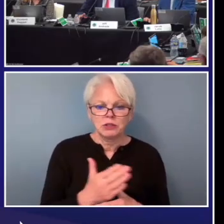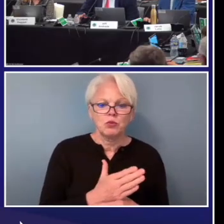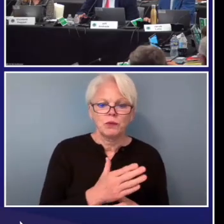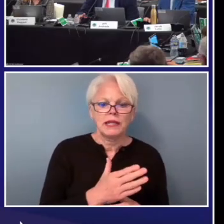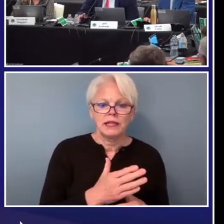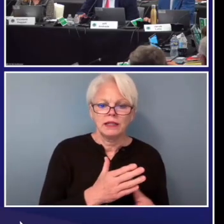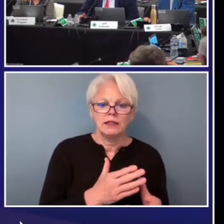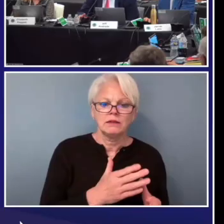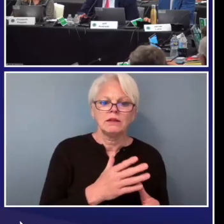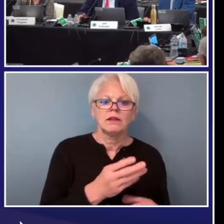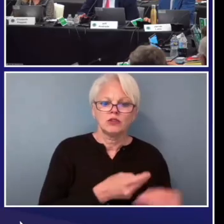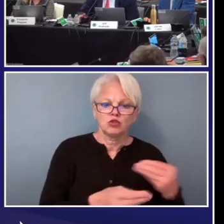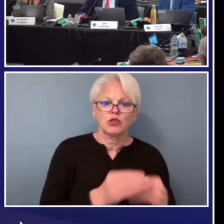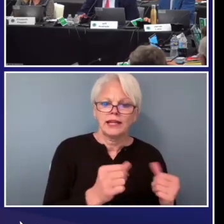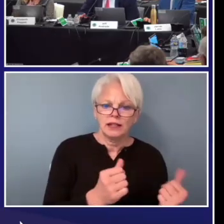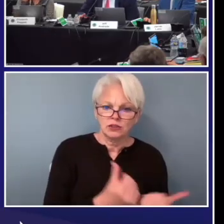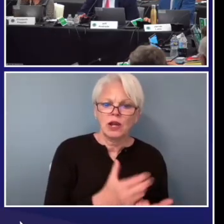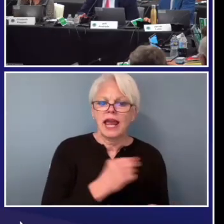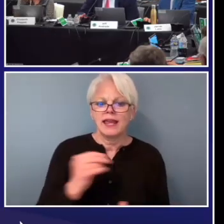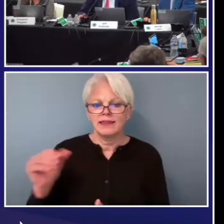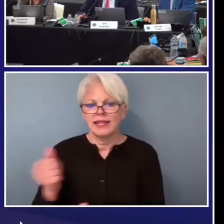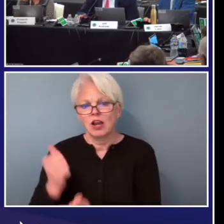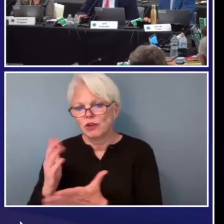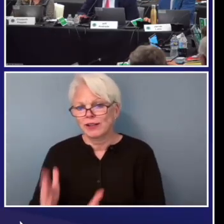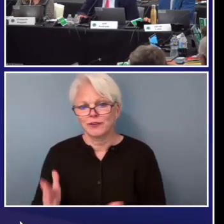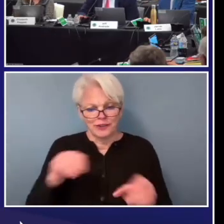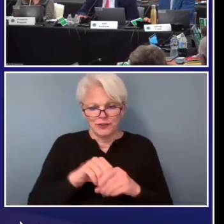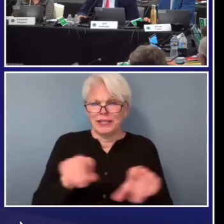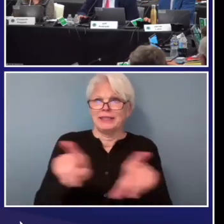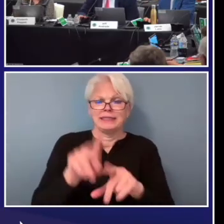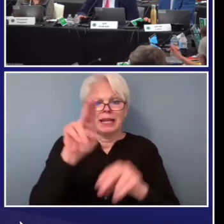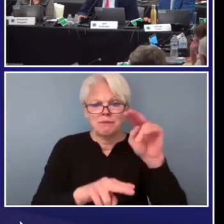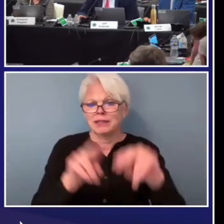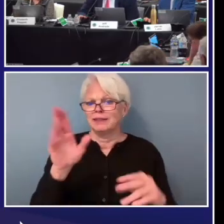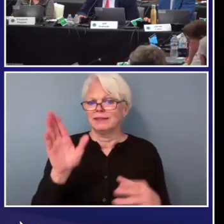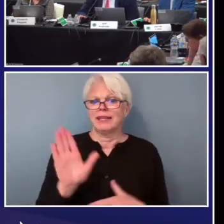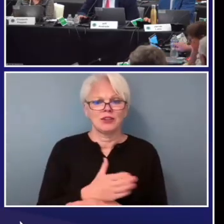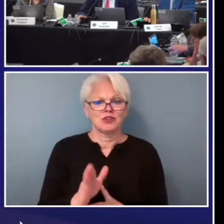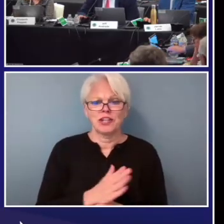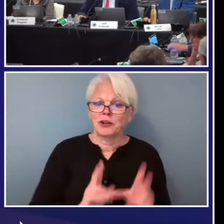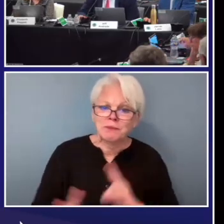Um, and they're in the same building and the, the, they're, they're sharing people and they're part, they're, they're a department